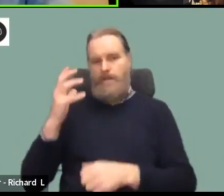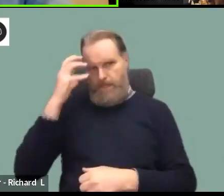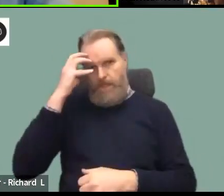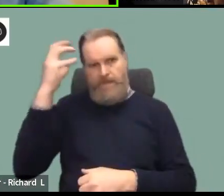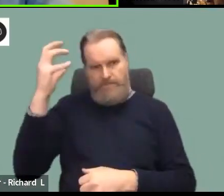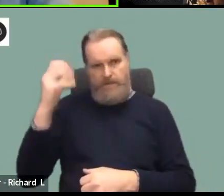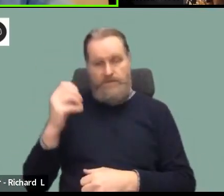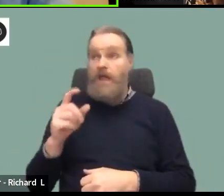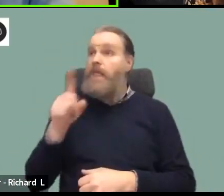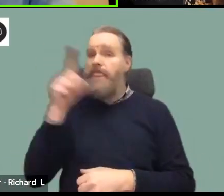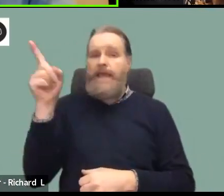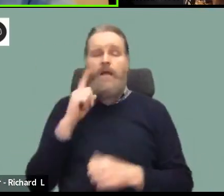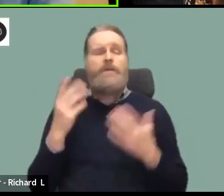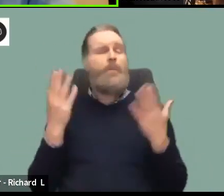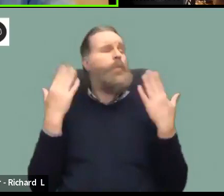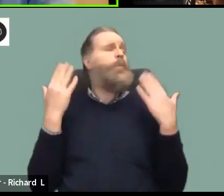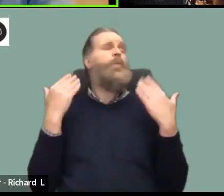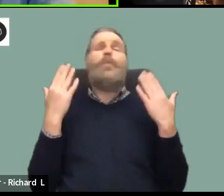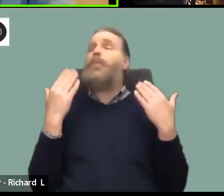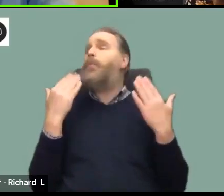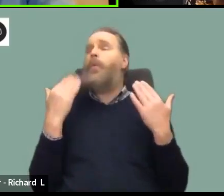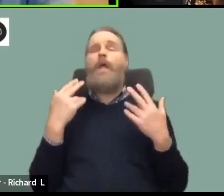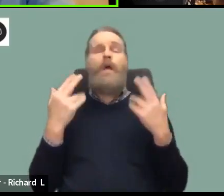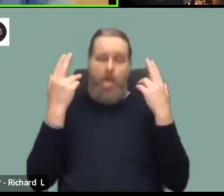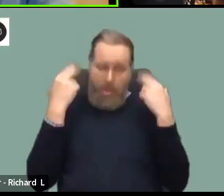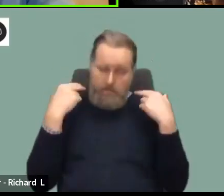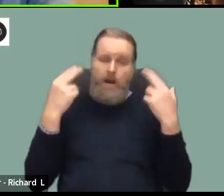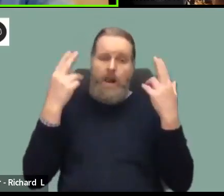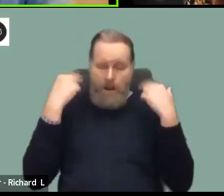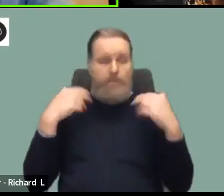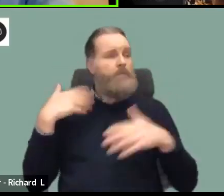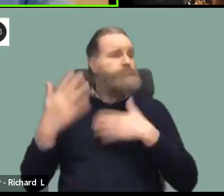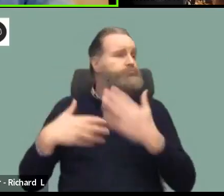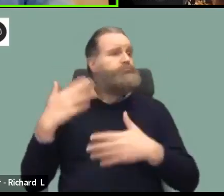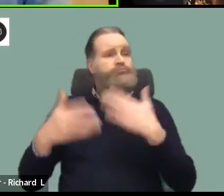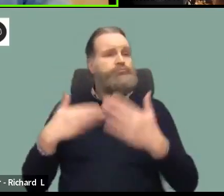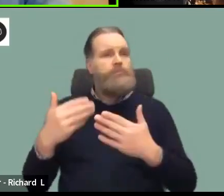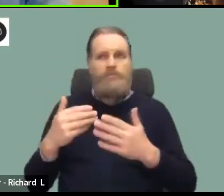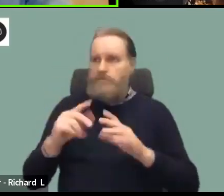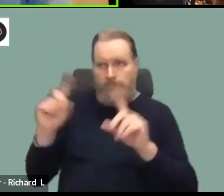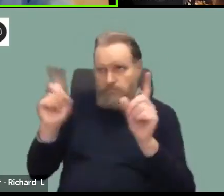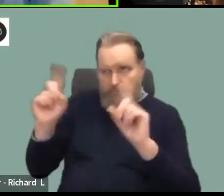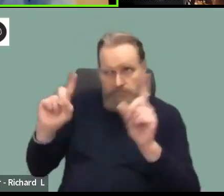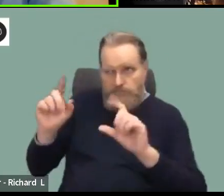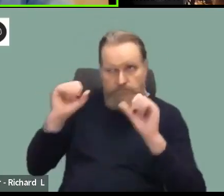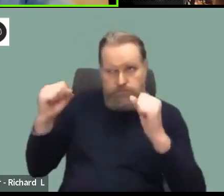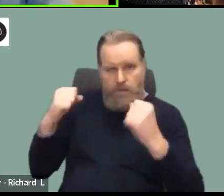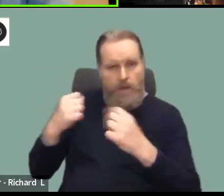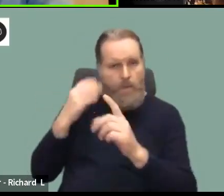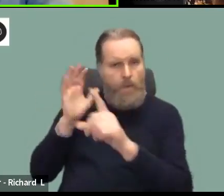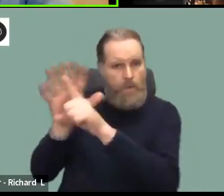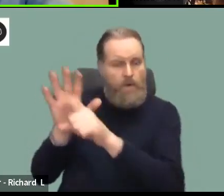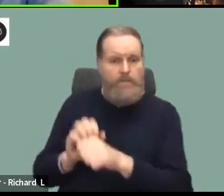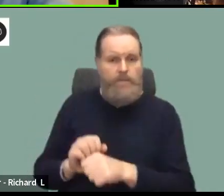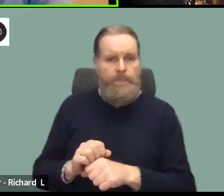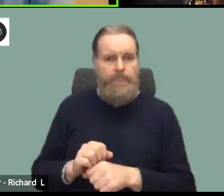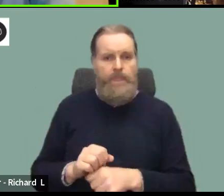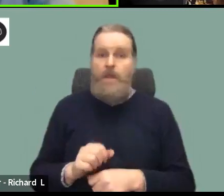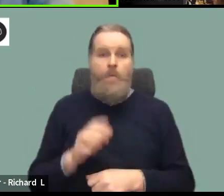immediate pressure. re to show the government that they couldn't sit it out. that that sustain targeted action that that sustain targeted action should be rotated around the Union. No one should be